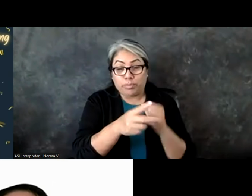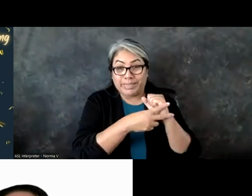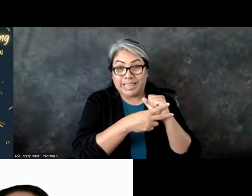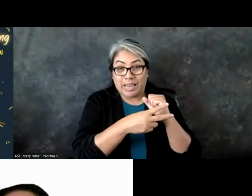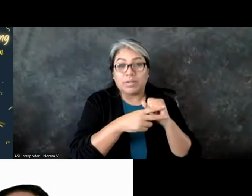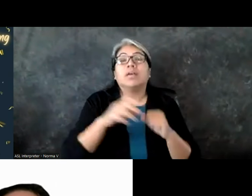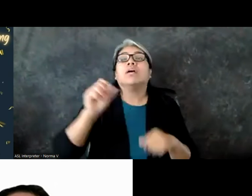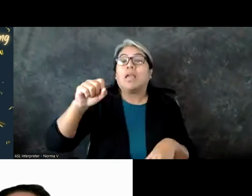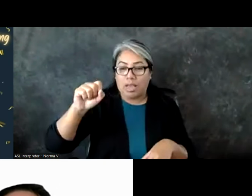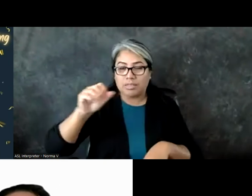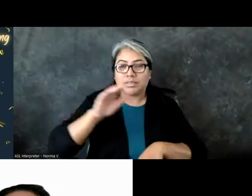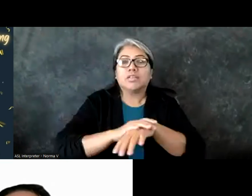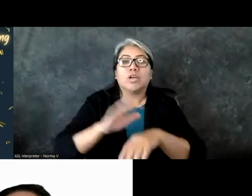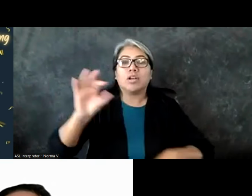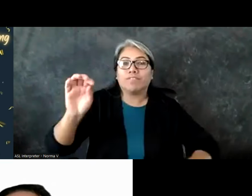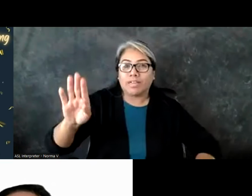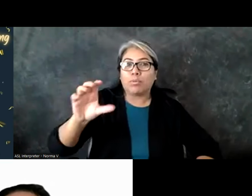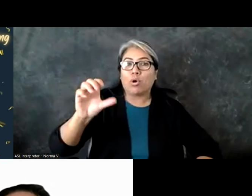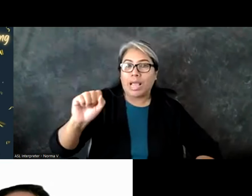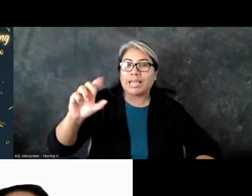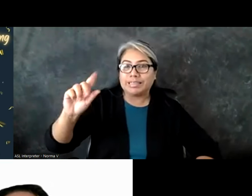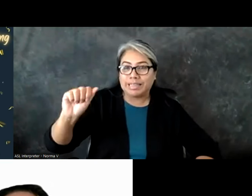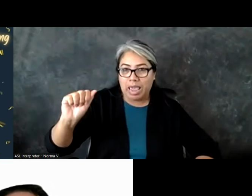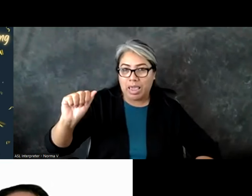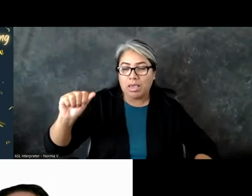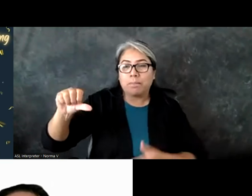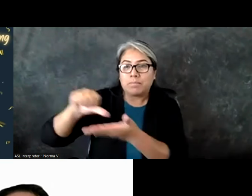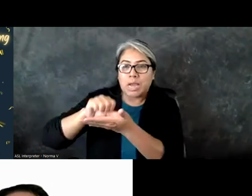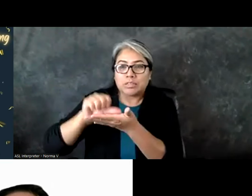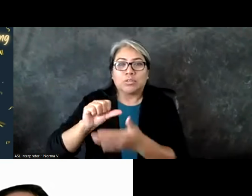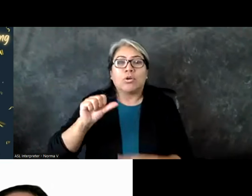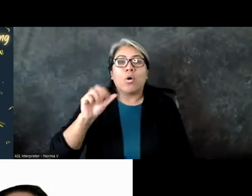going to be saved? Yes. This will be saved. And you can